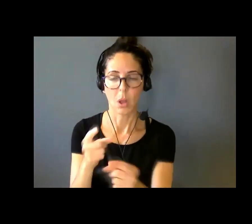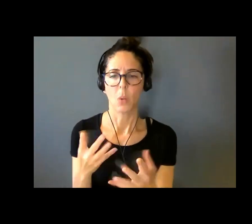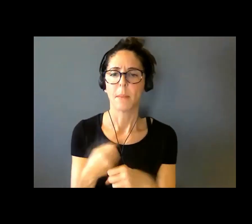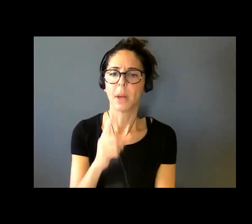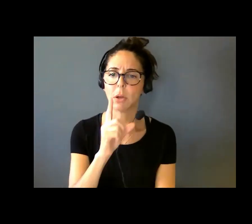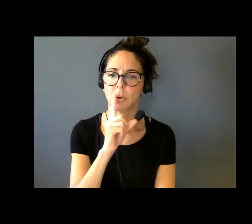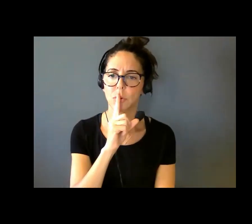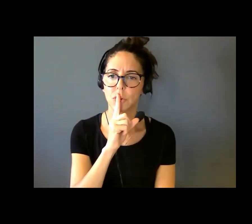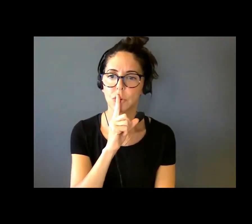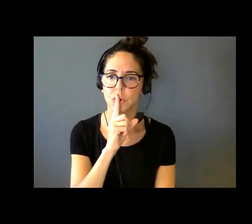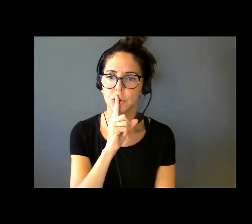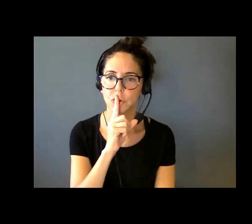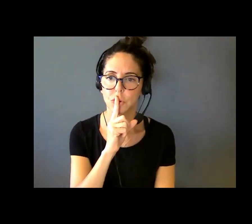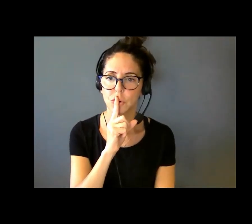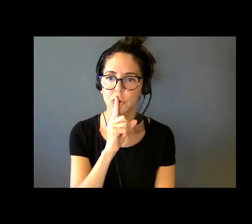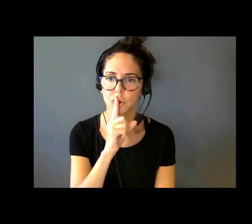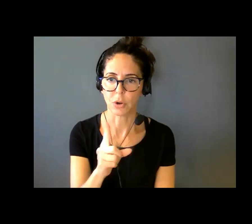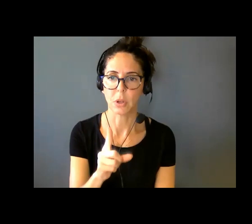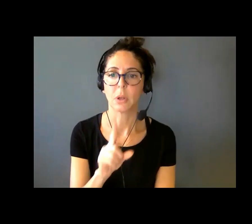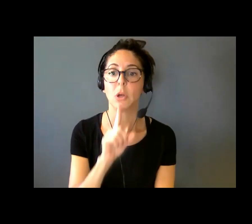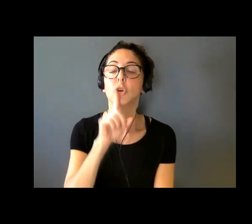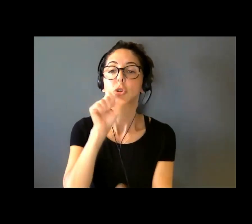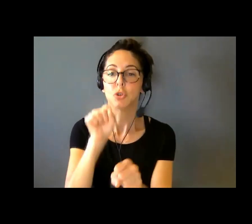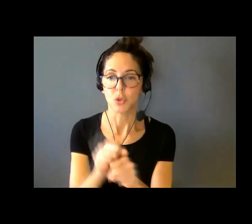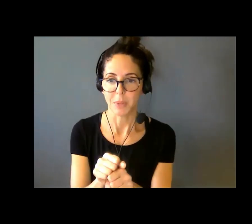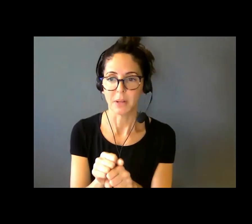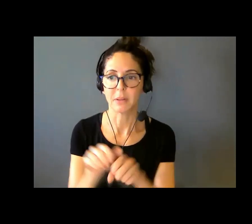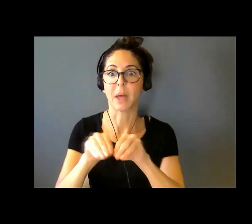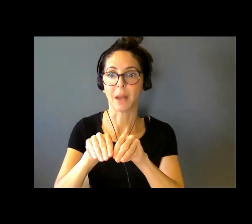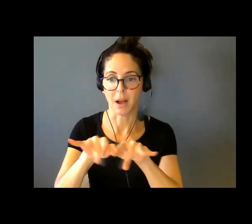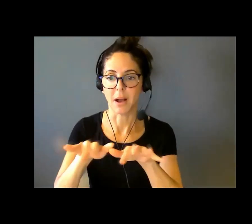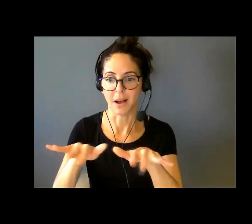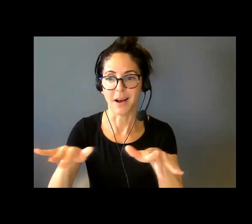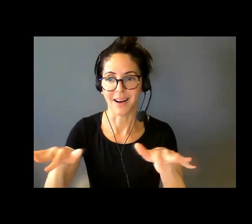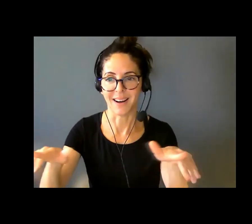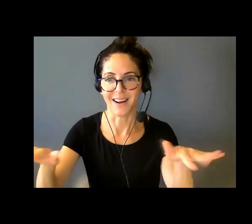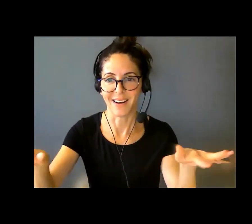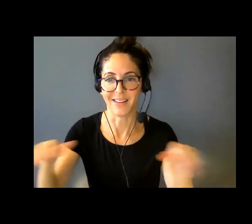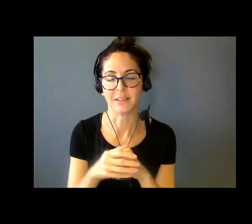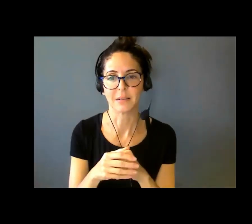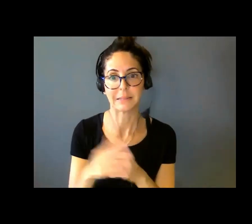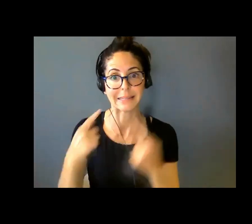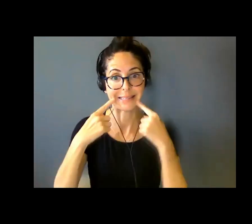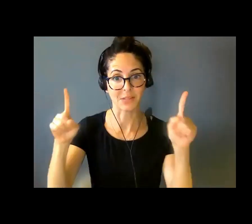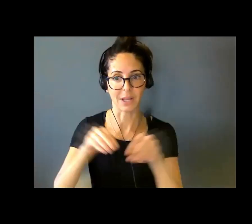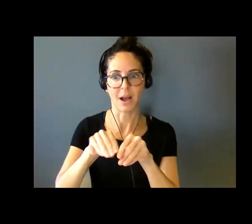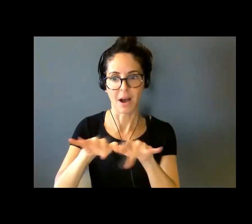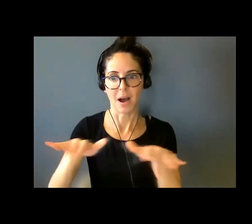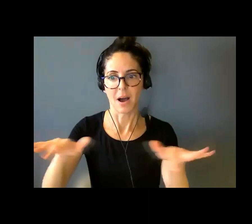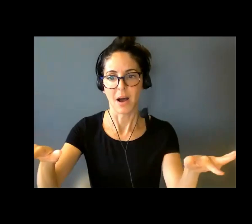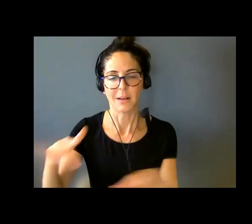obviously reaching the last person at the end of the line. But to be able to do that, and I think